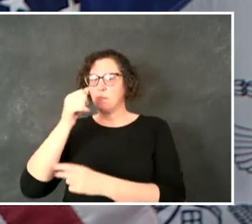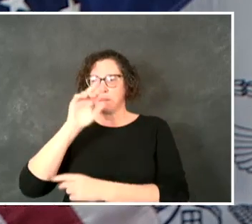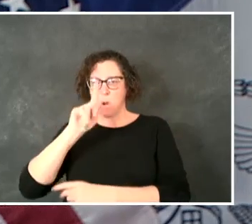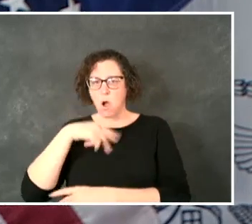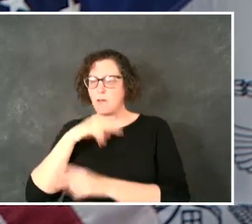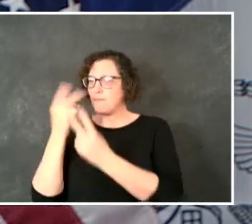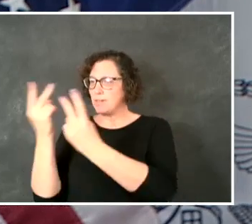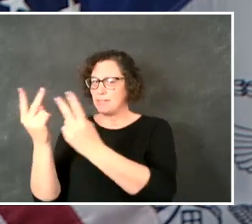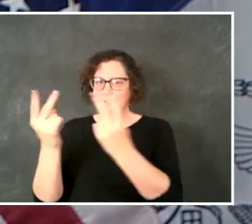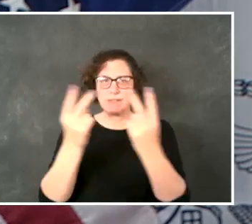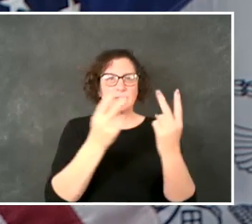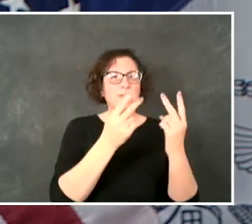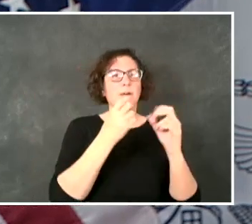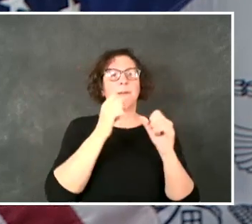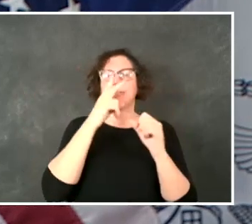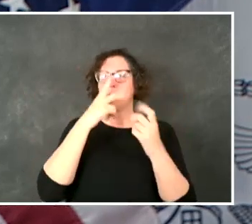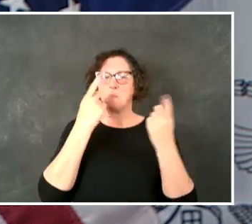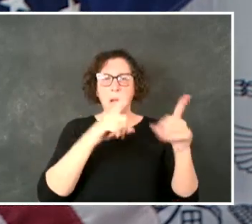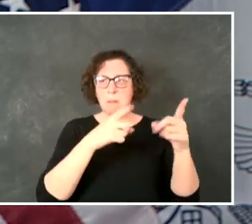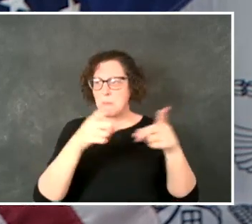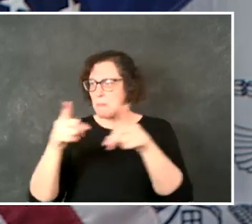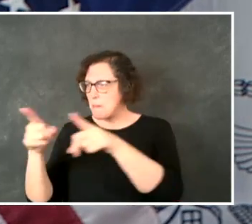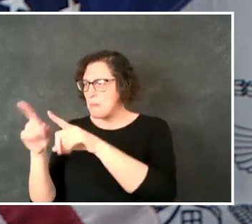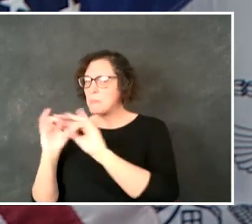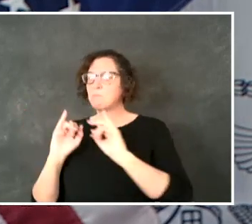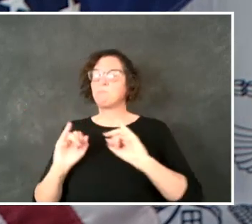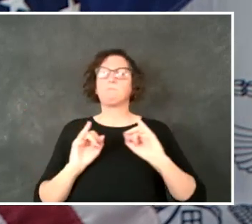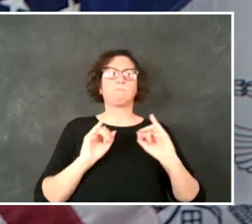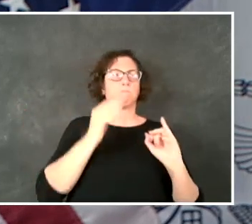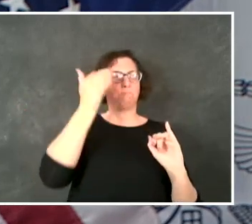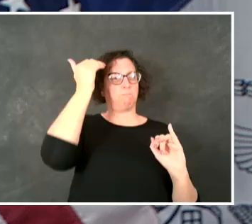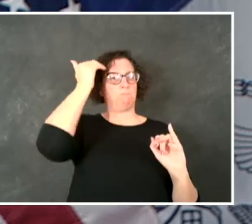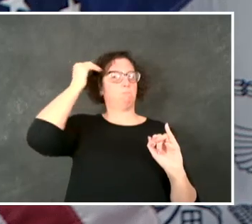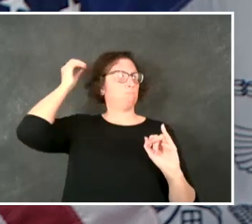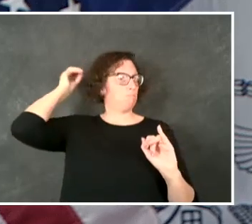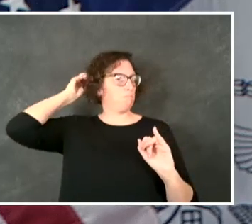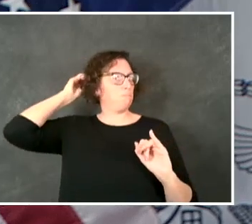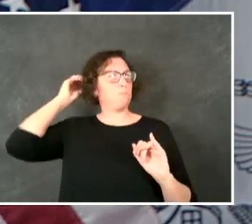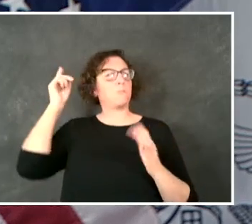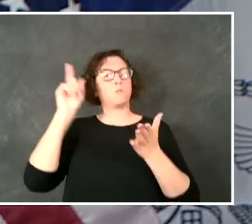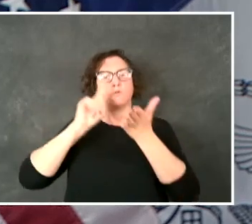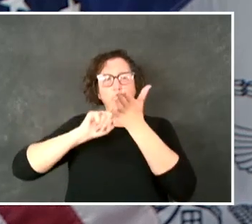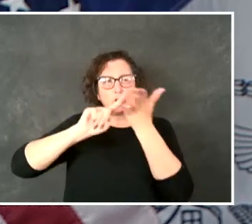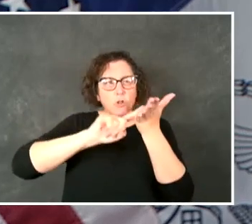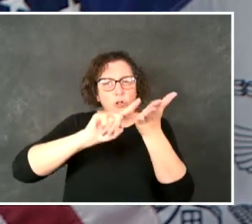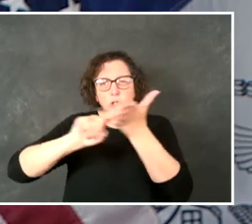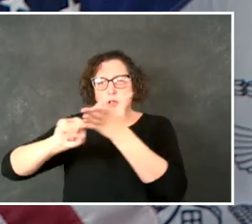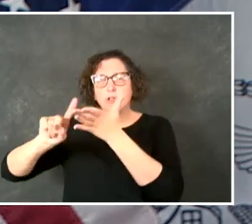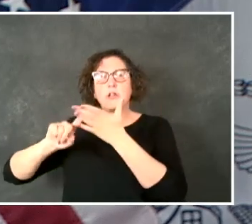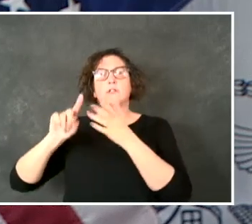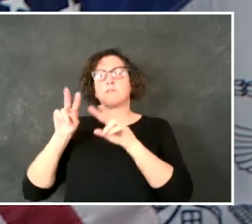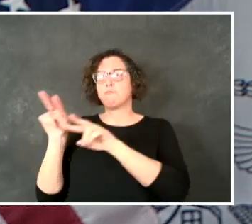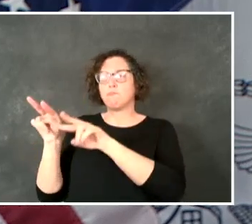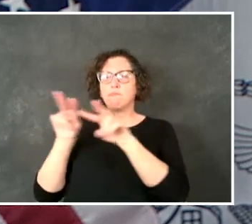CAREFULLY AS I'VE GONE AROUND THE CITY.